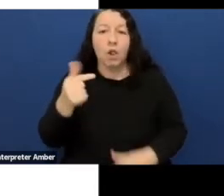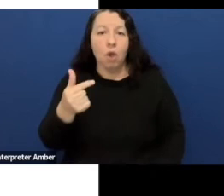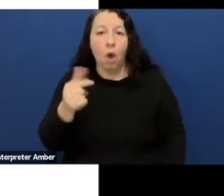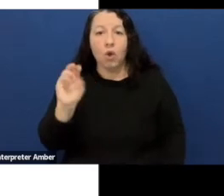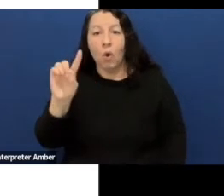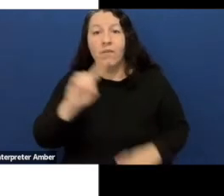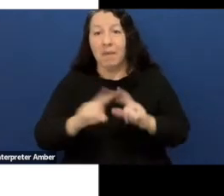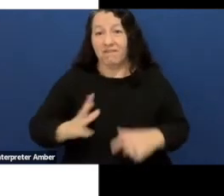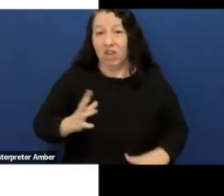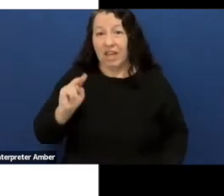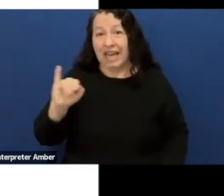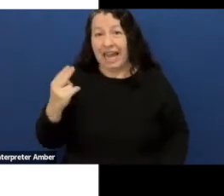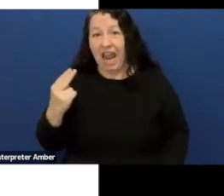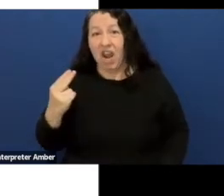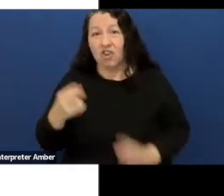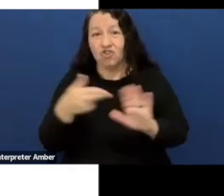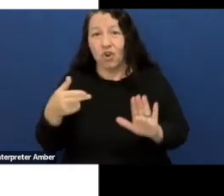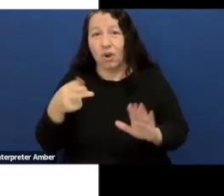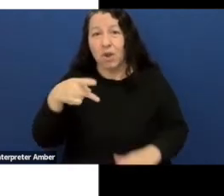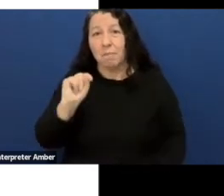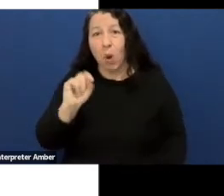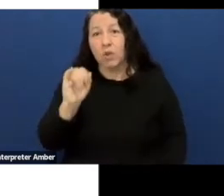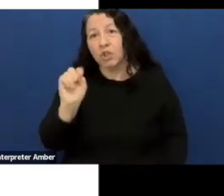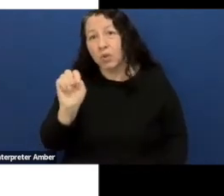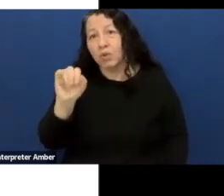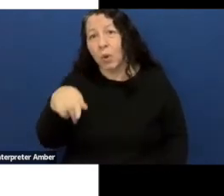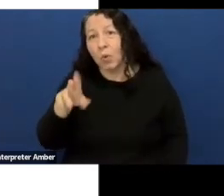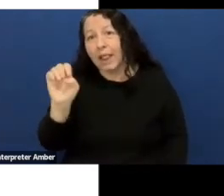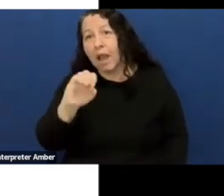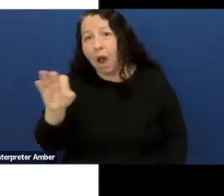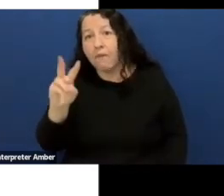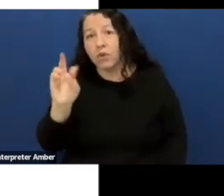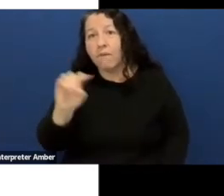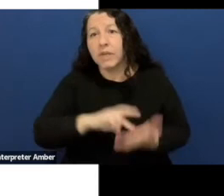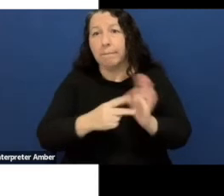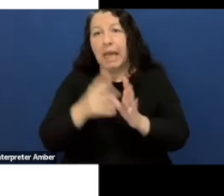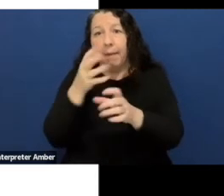some issues related to HIV. So we all refer to this condition as Long COVID. But the official